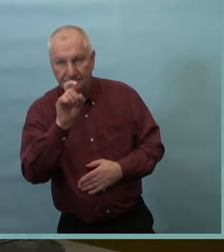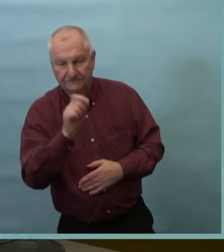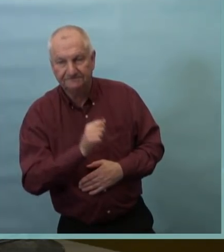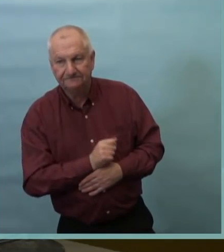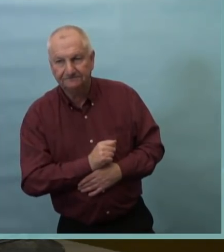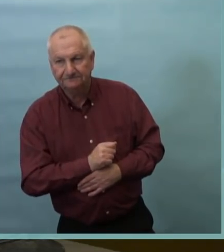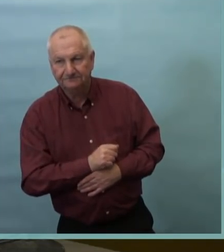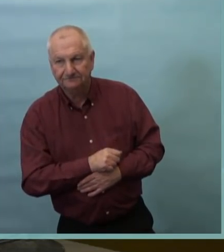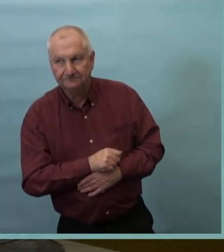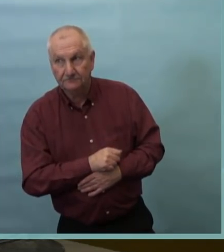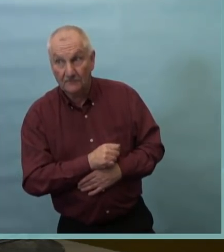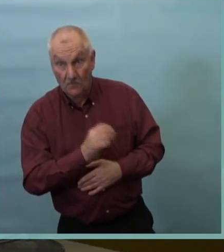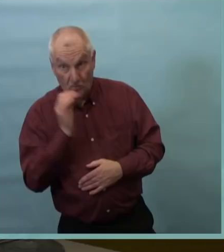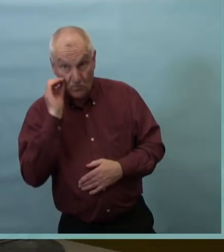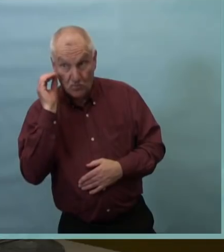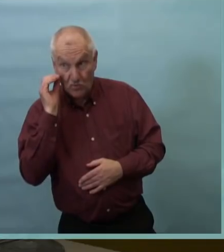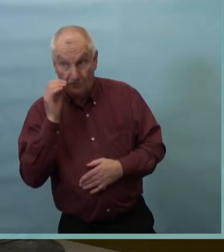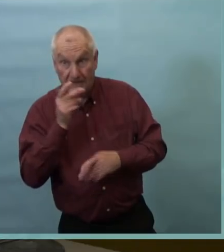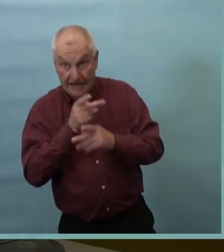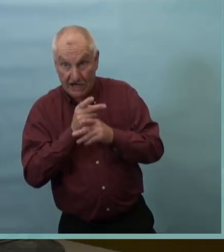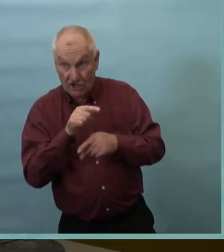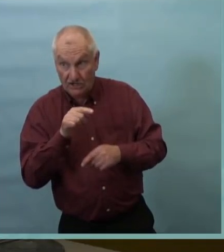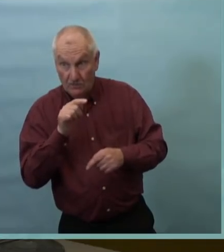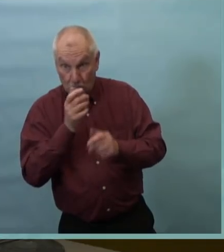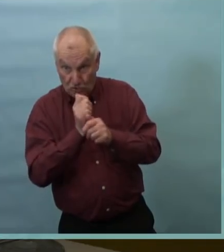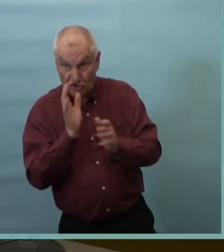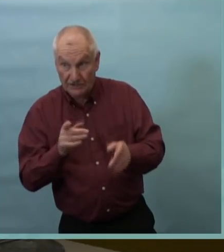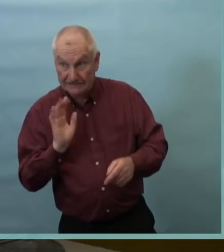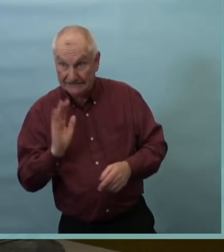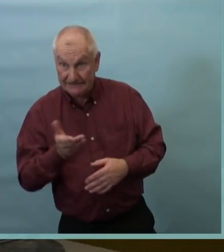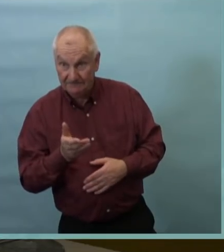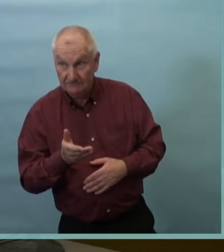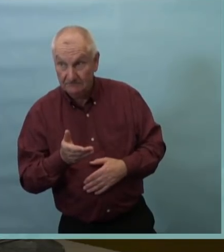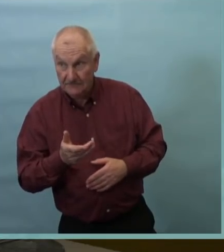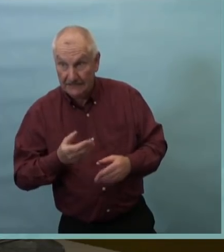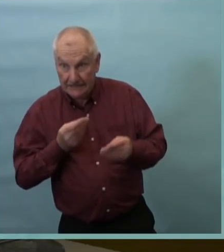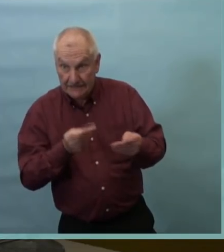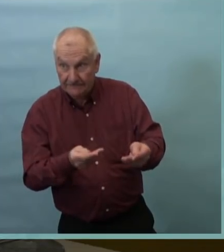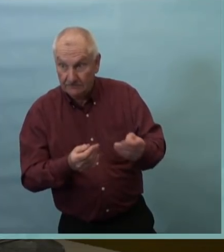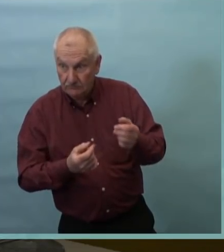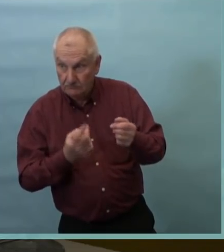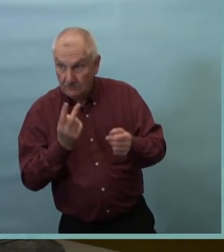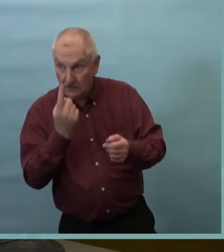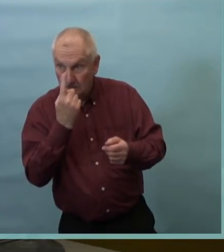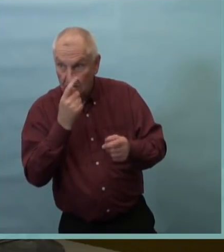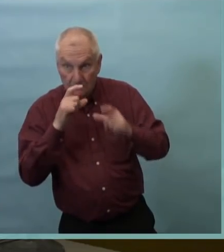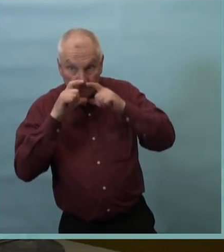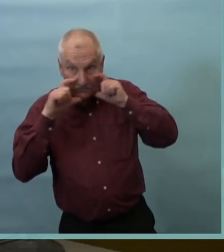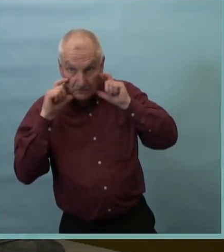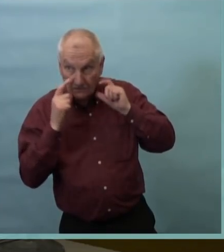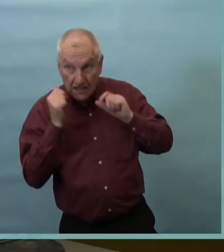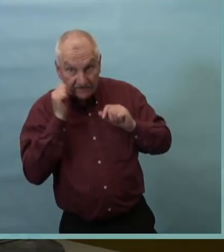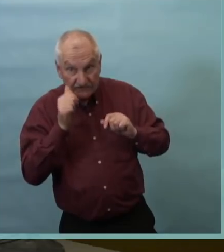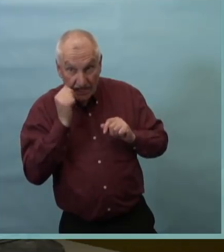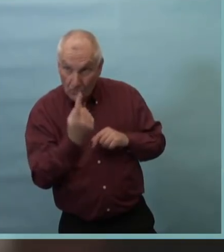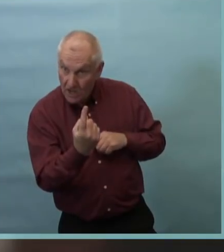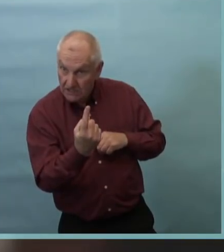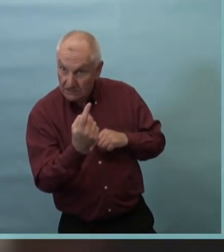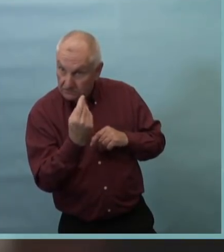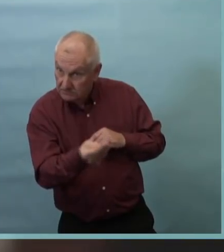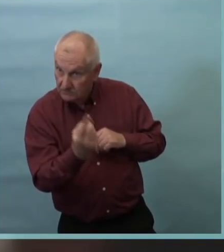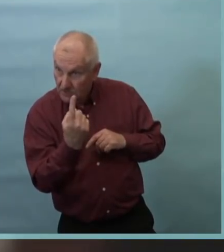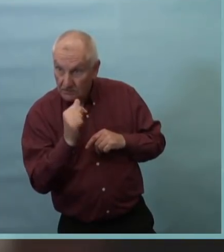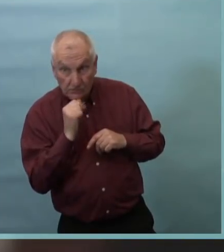map today what's being done to ensure workers get more of them well I would